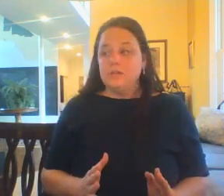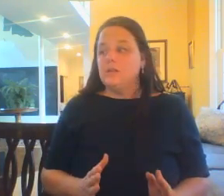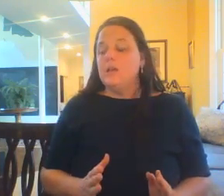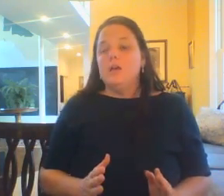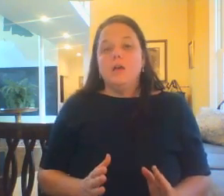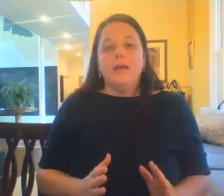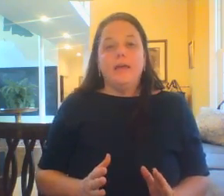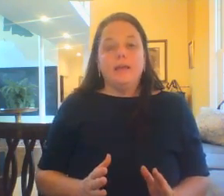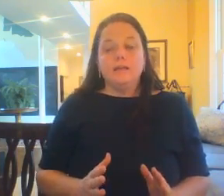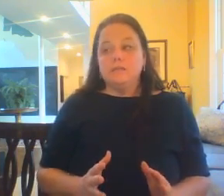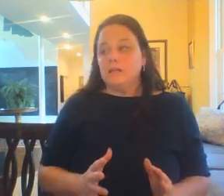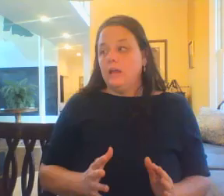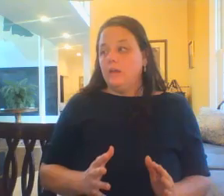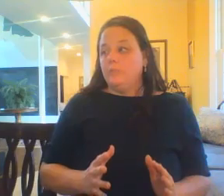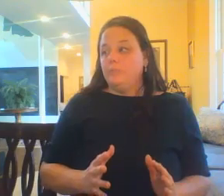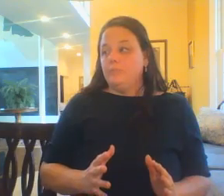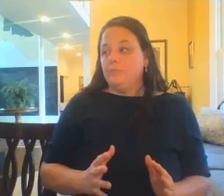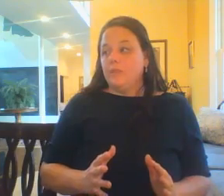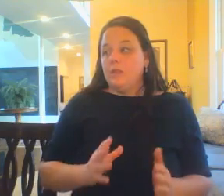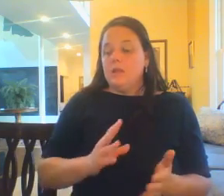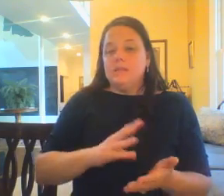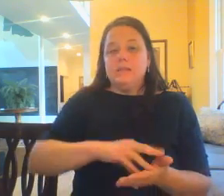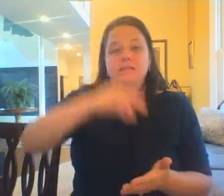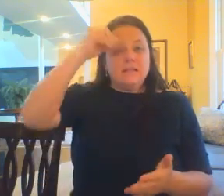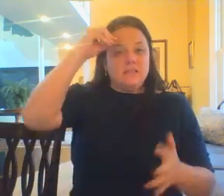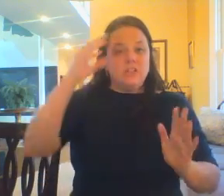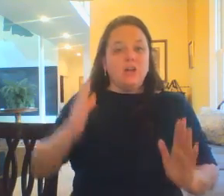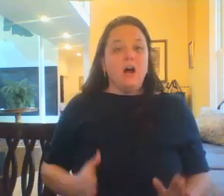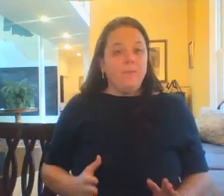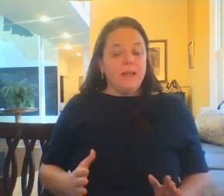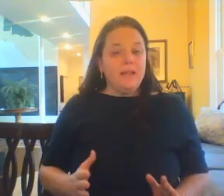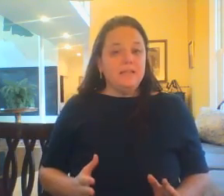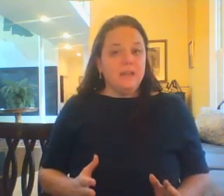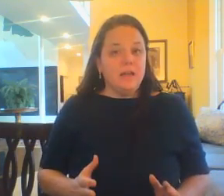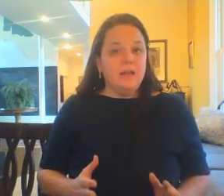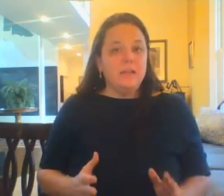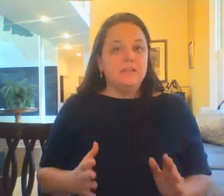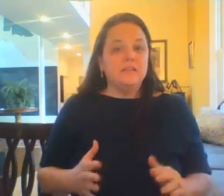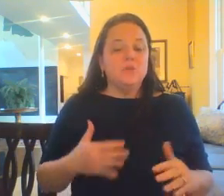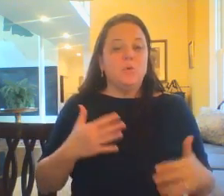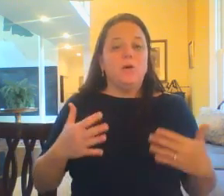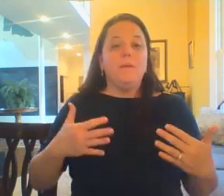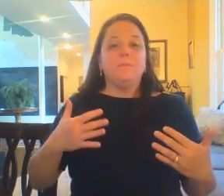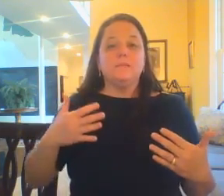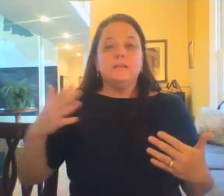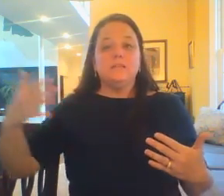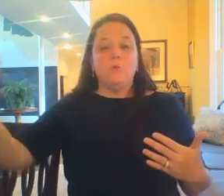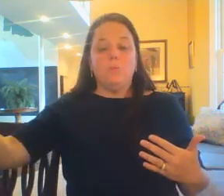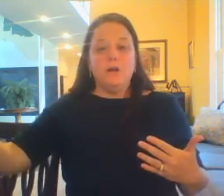and since that's such a complicated sign